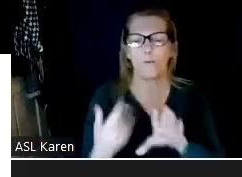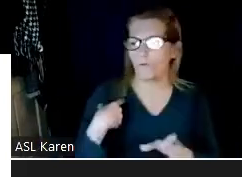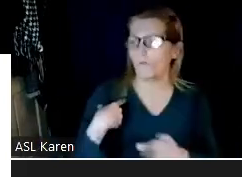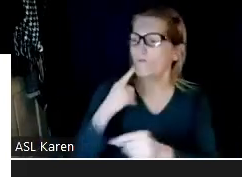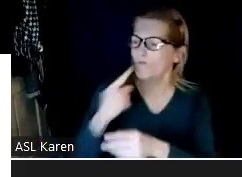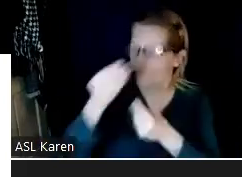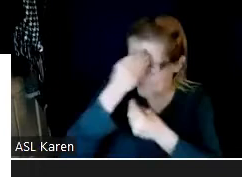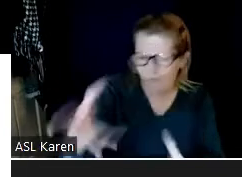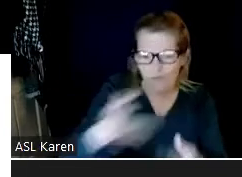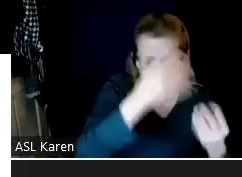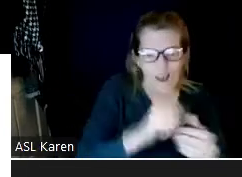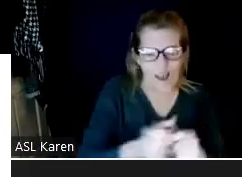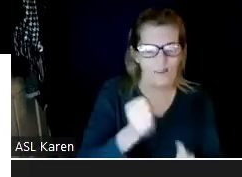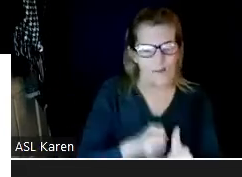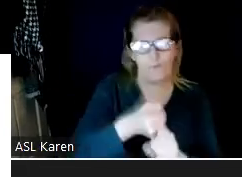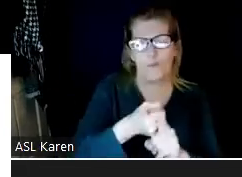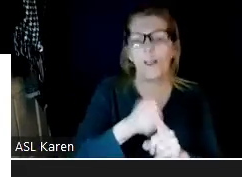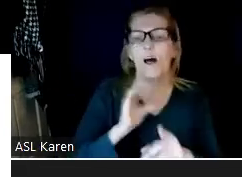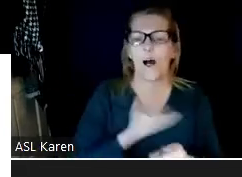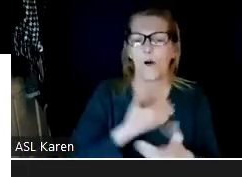and how that impacted our budget request.